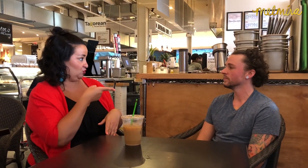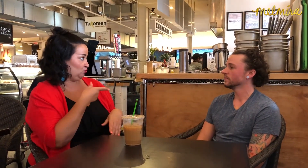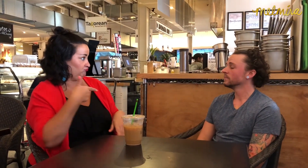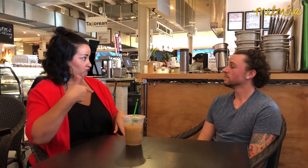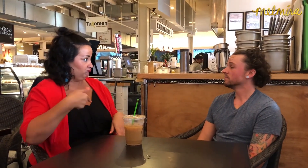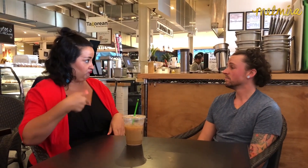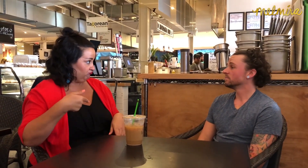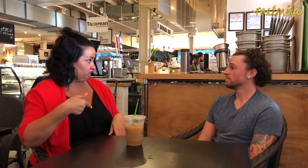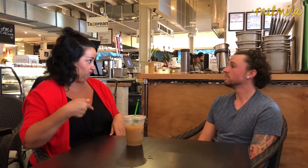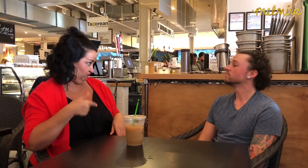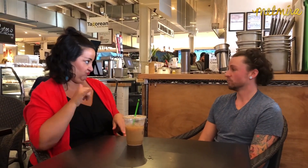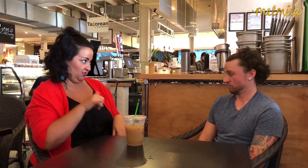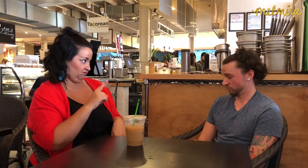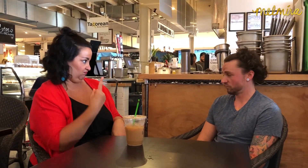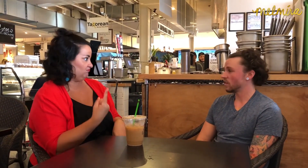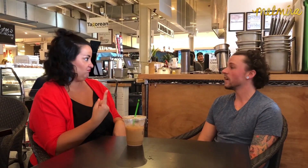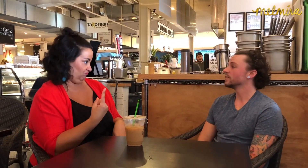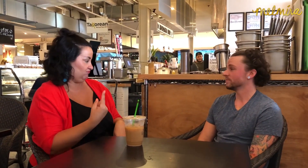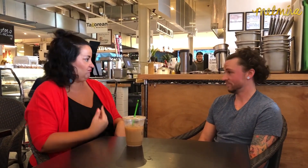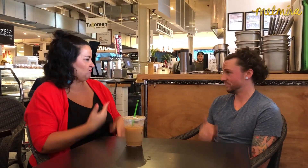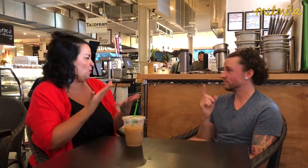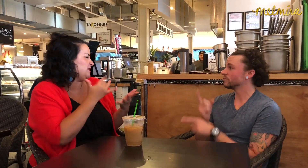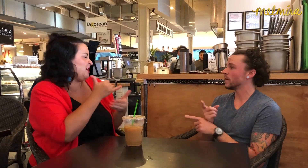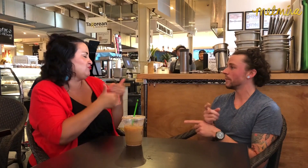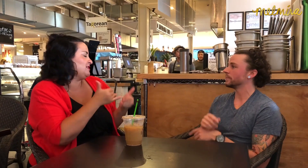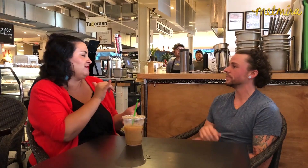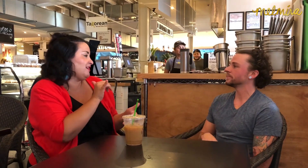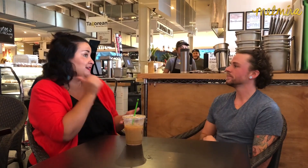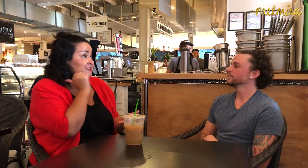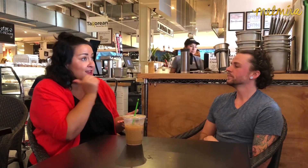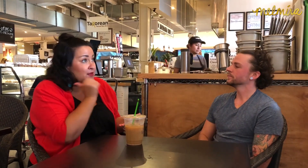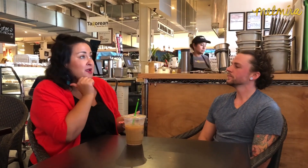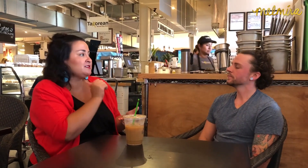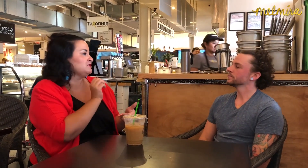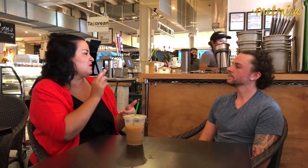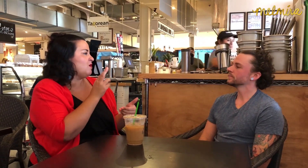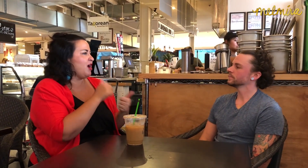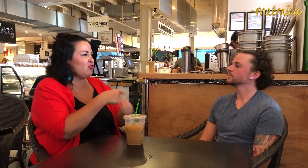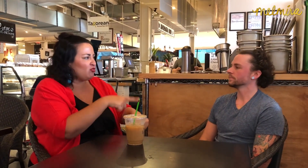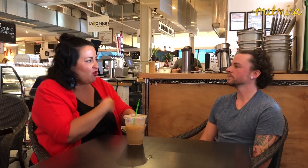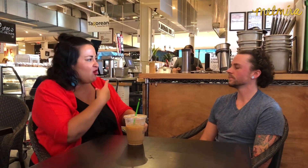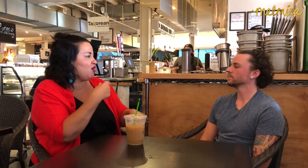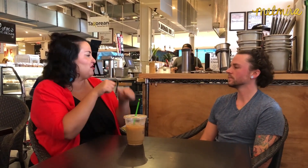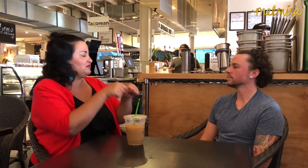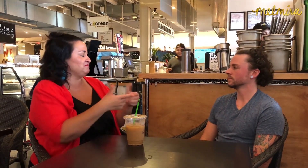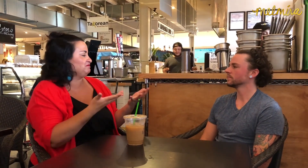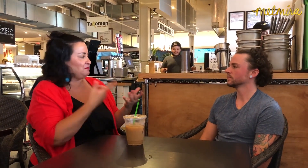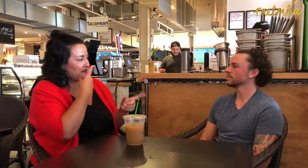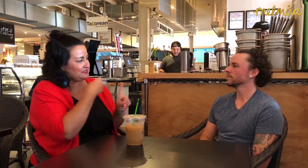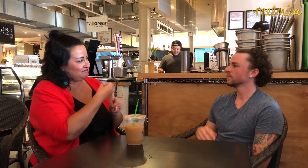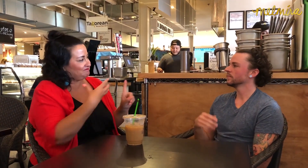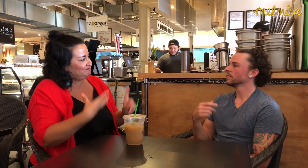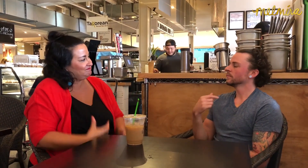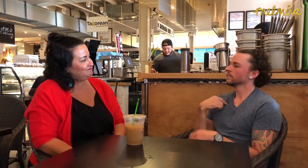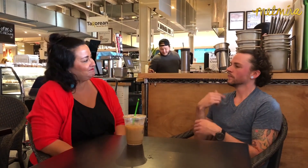What's that process like? Do you do it daily? For how long? If you don't mind... could you talk about that?